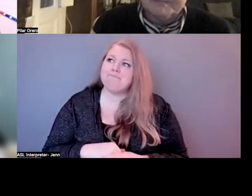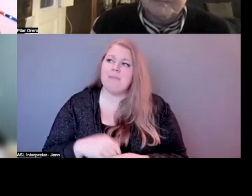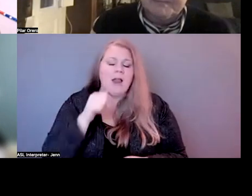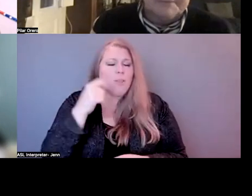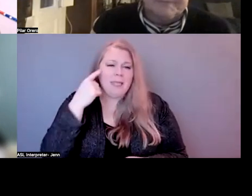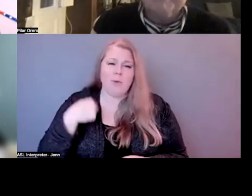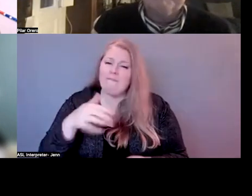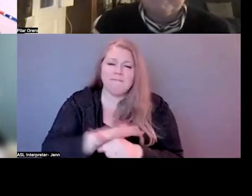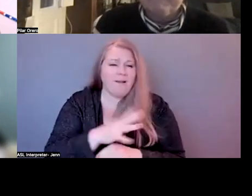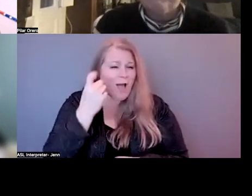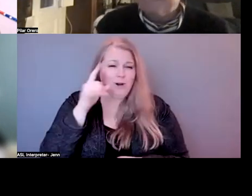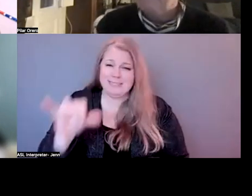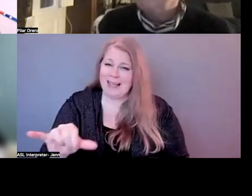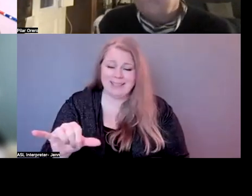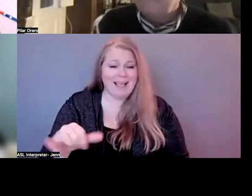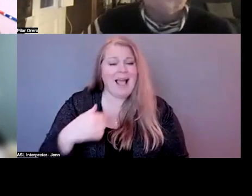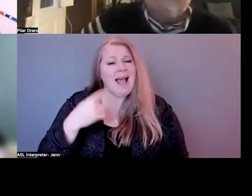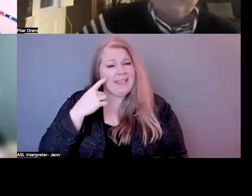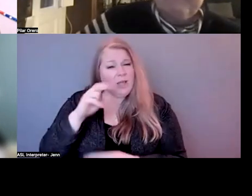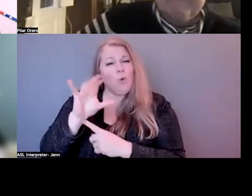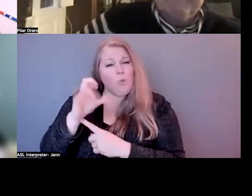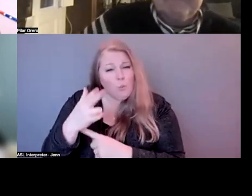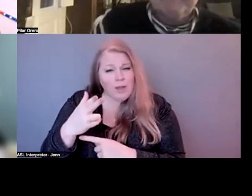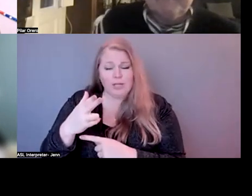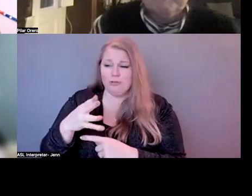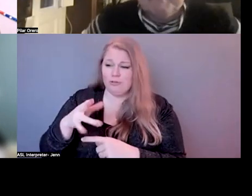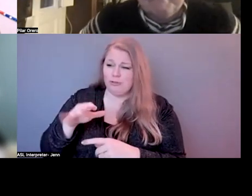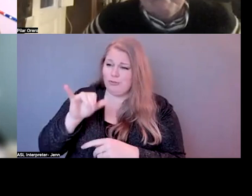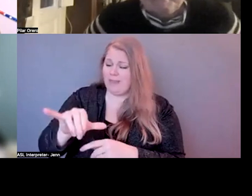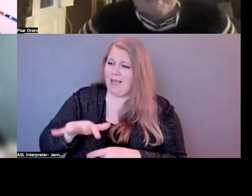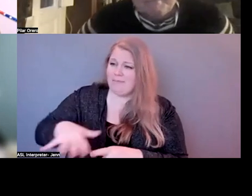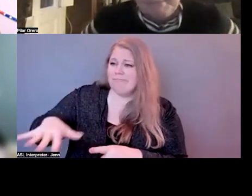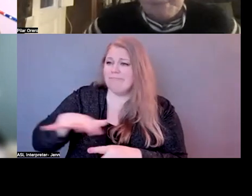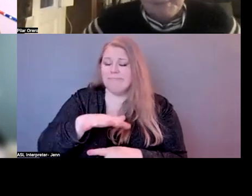I think it is a really rich area that we might be able